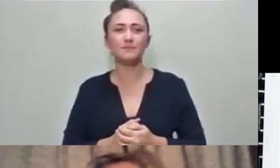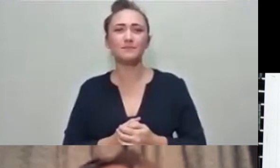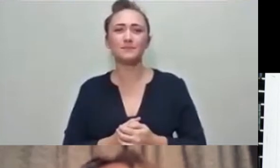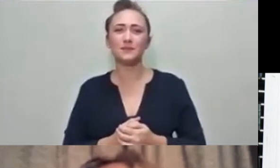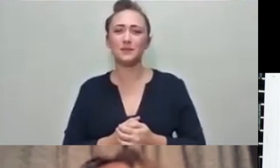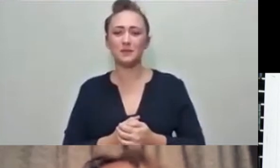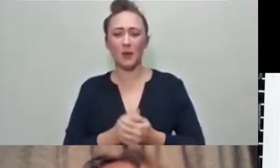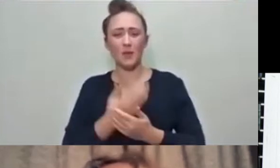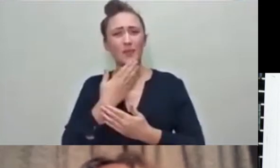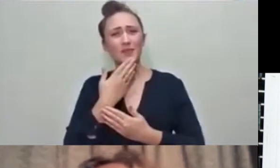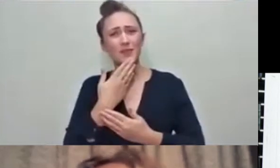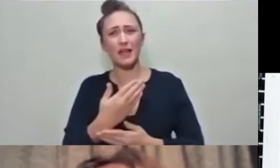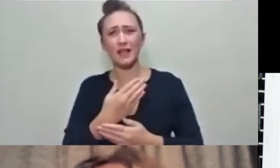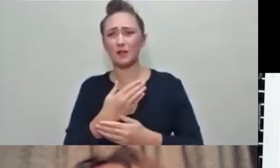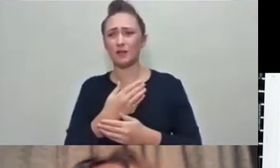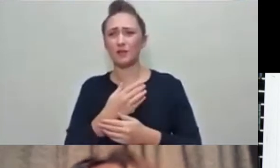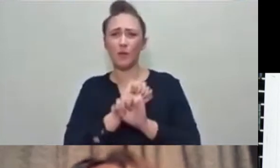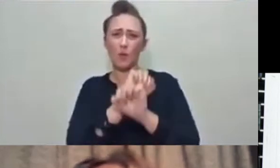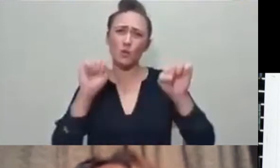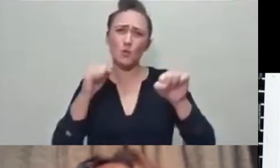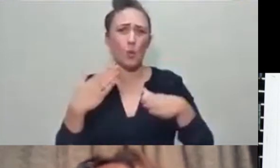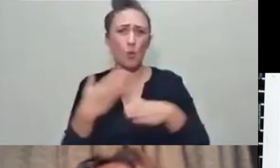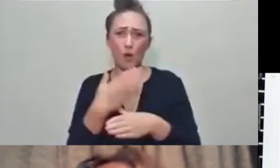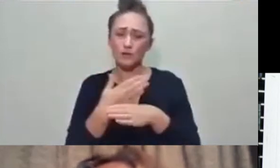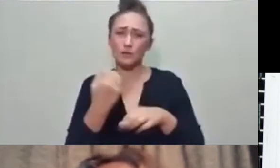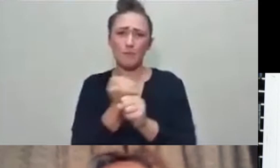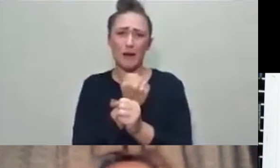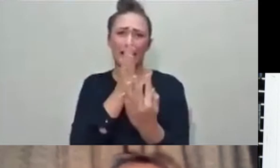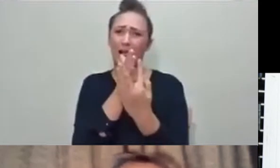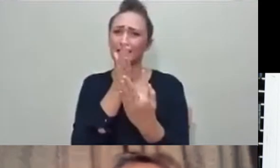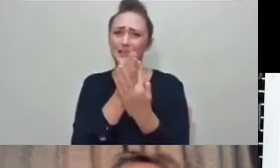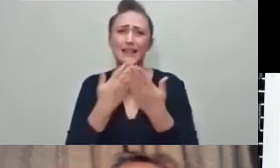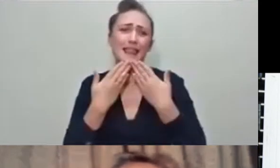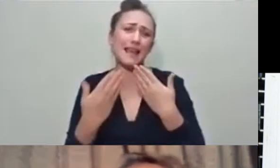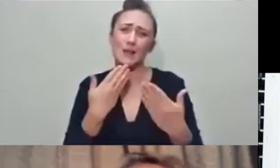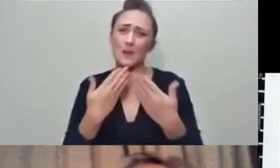so thank you very much for the work that everybody's doing, thank you everyone.